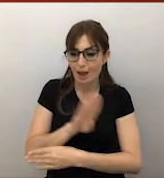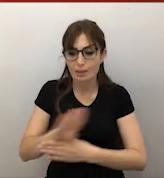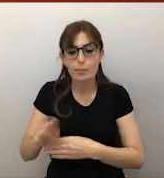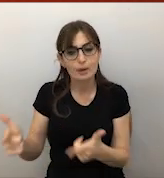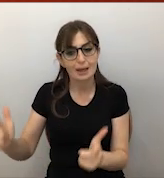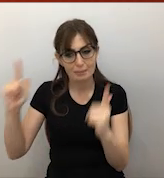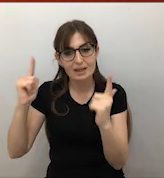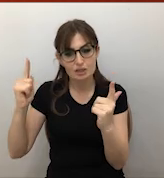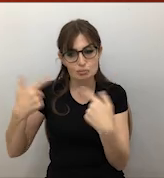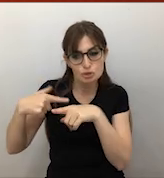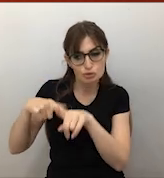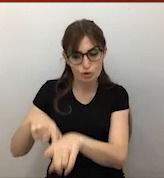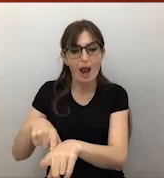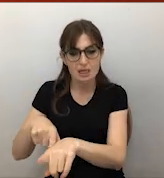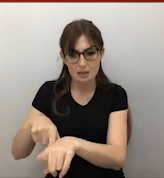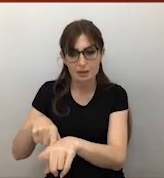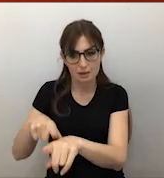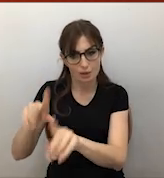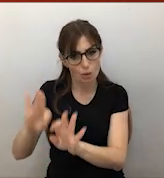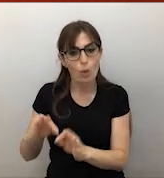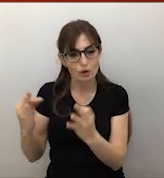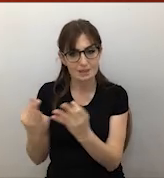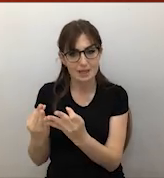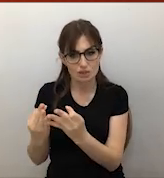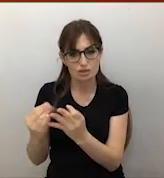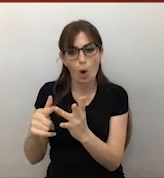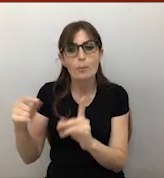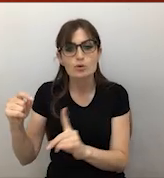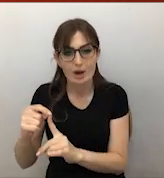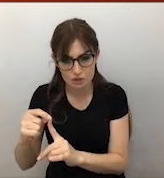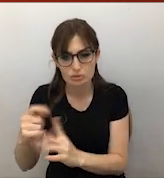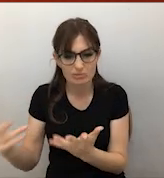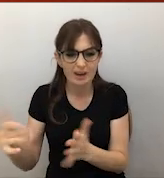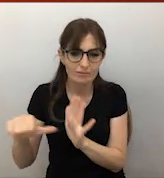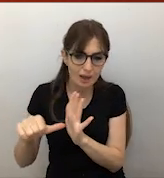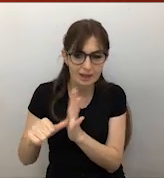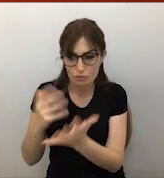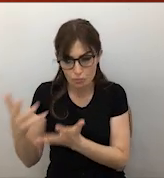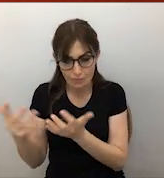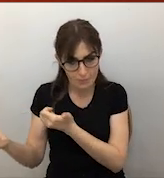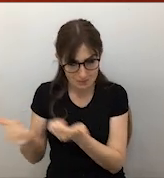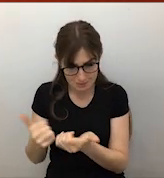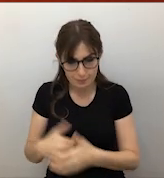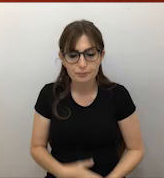and management to monitor the organization's operational and financial performance